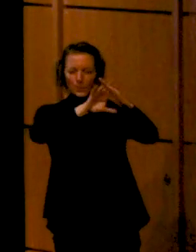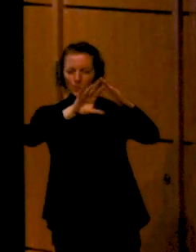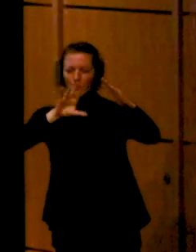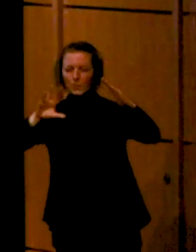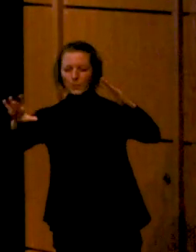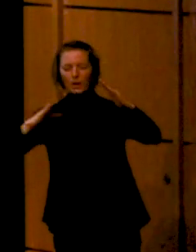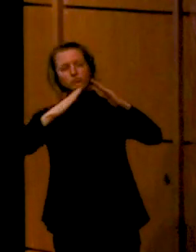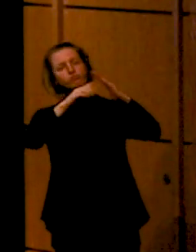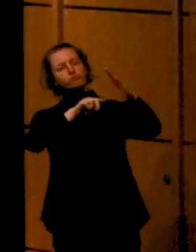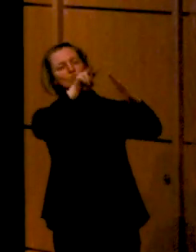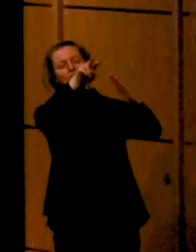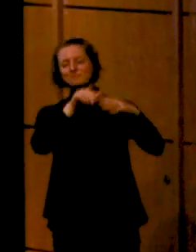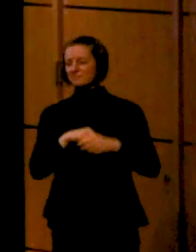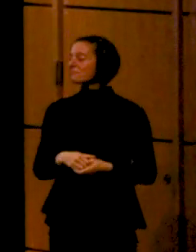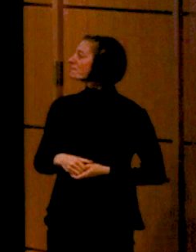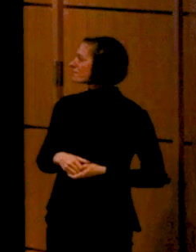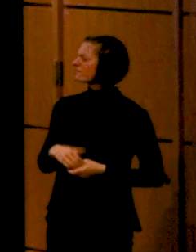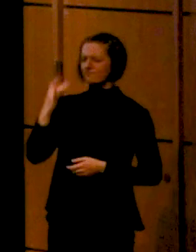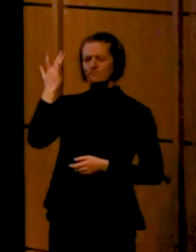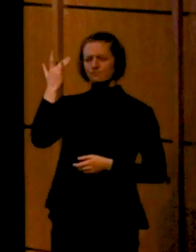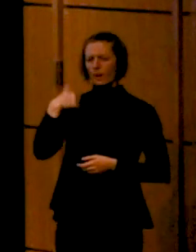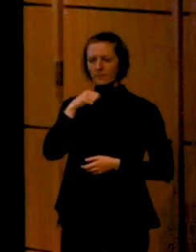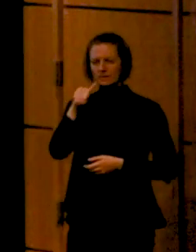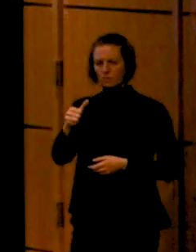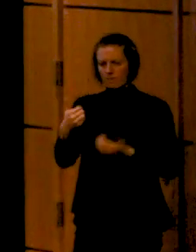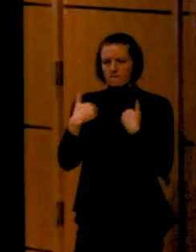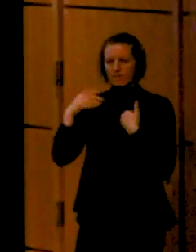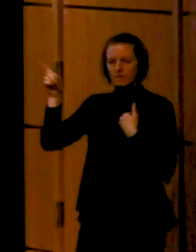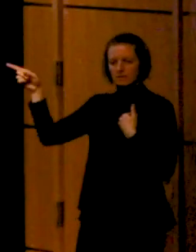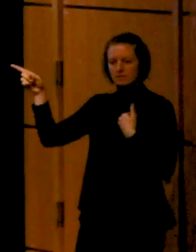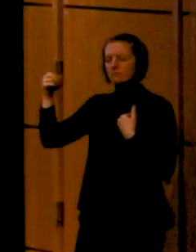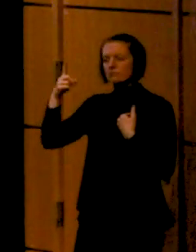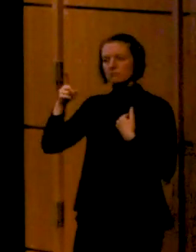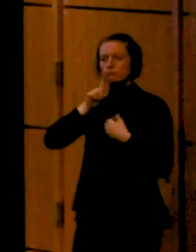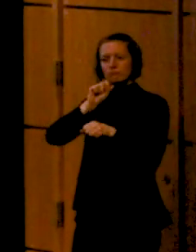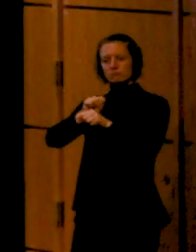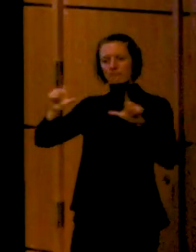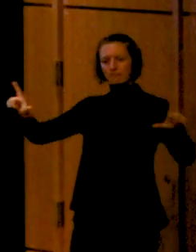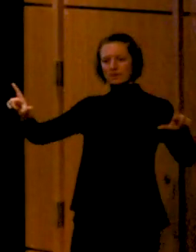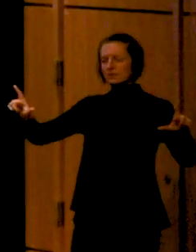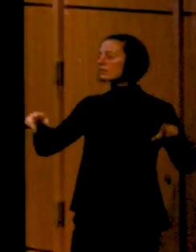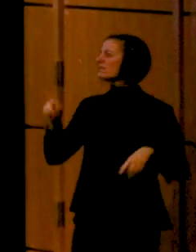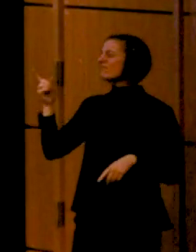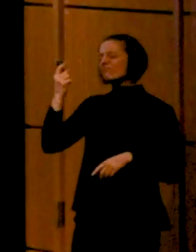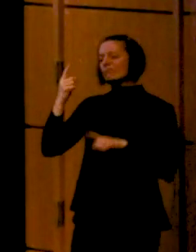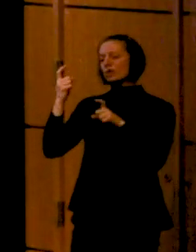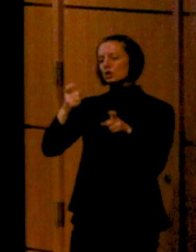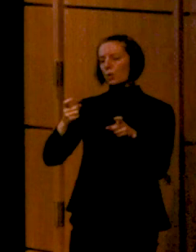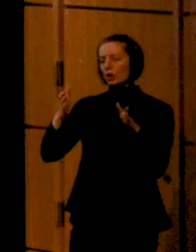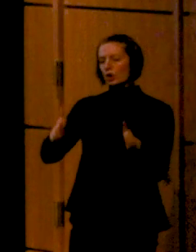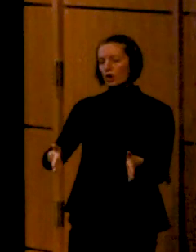And the reason it's not here is that the donor Greenville Winthrop, he left it to Harvard,